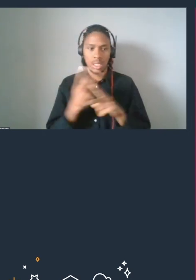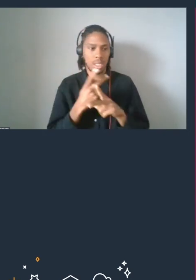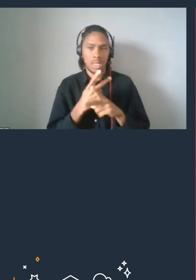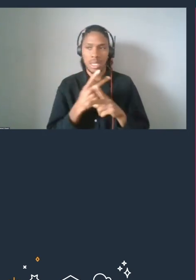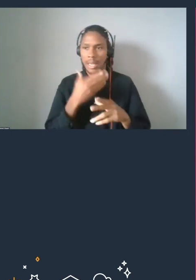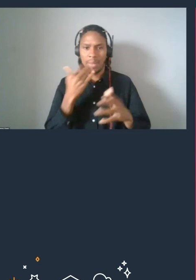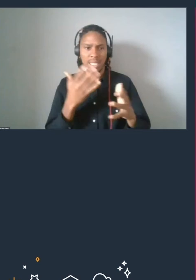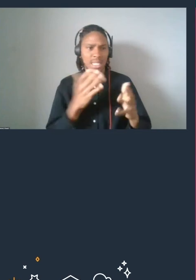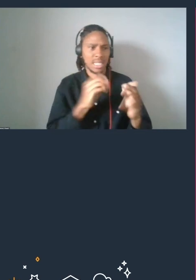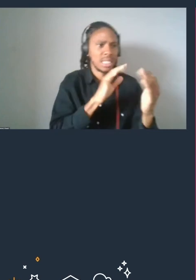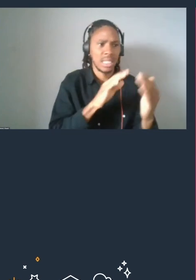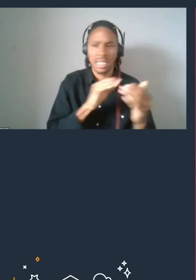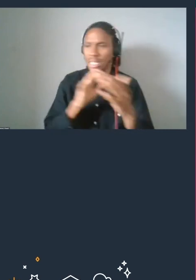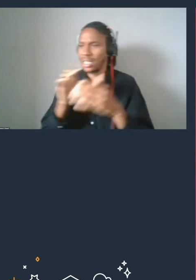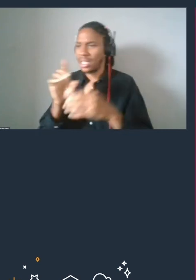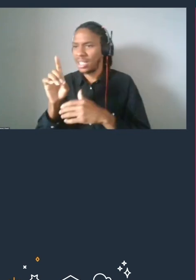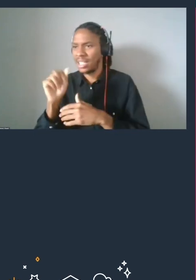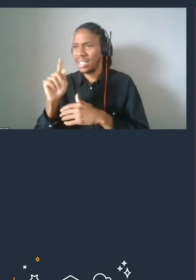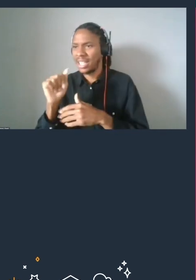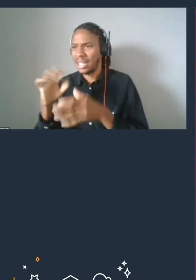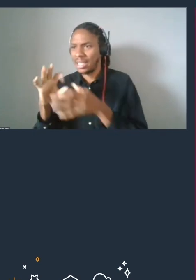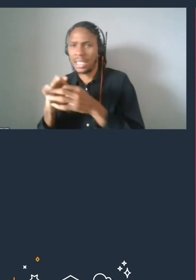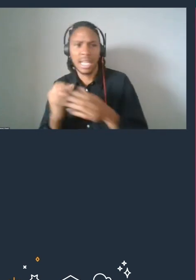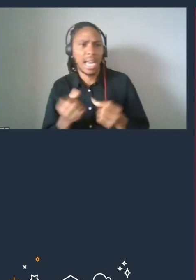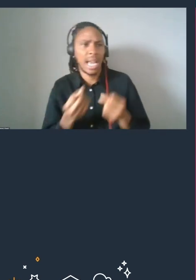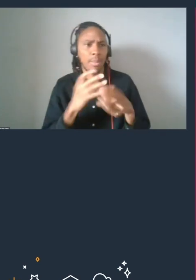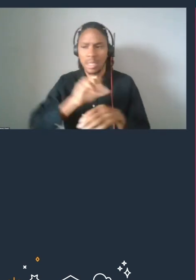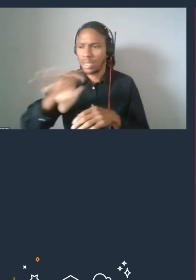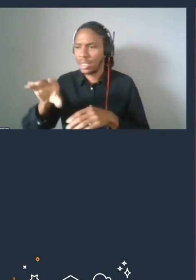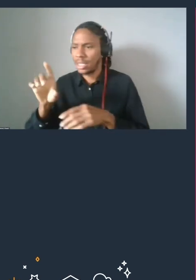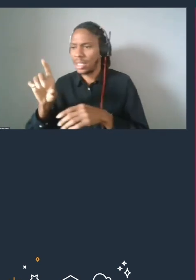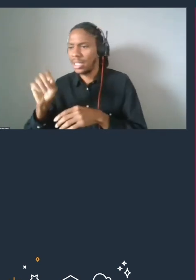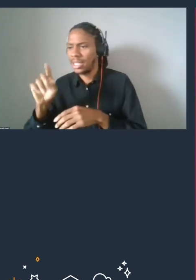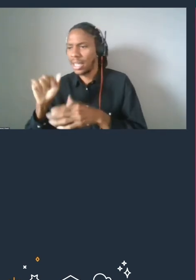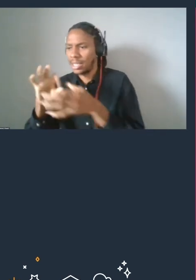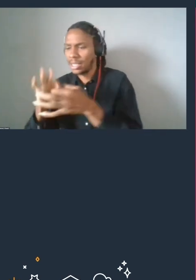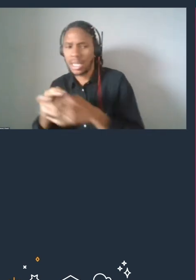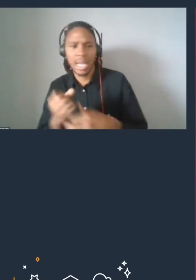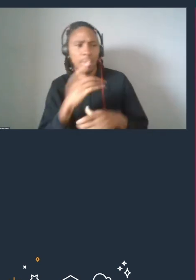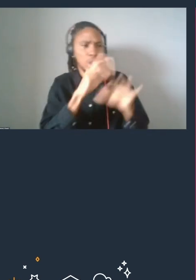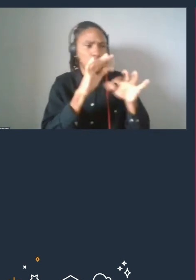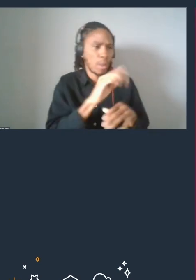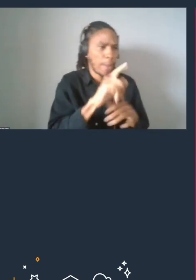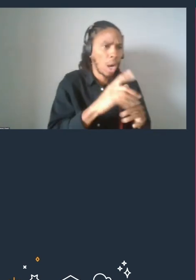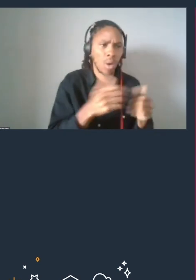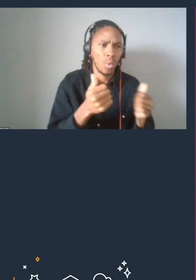Is it DataSync? How much of it would go on DataSync, How much of it would go on Snowball? How do they decide that?